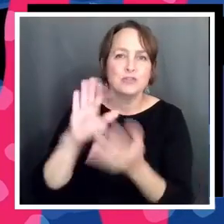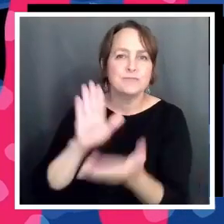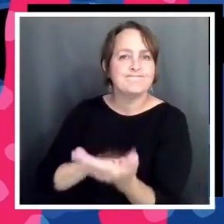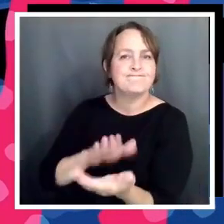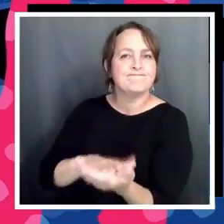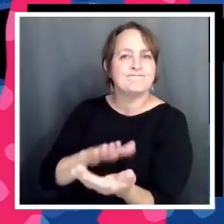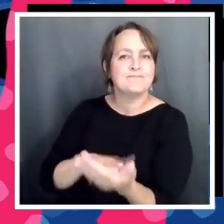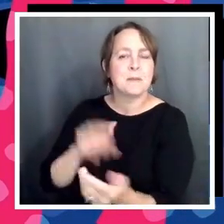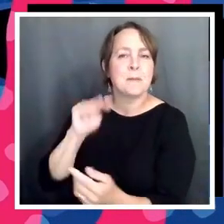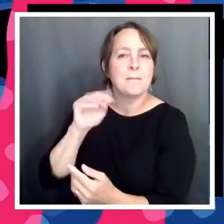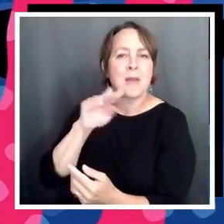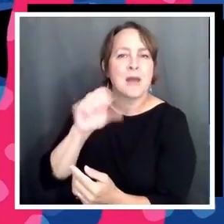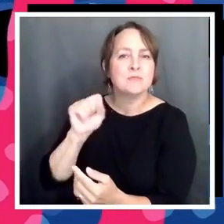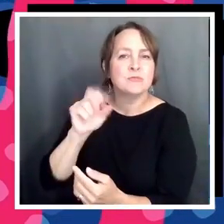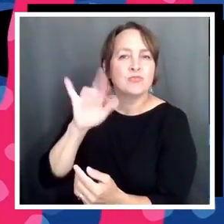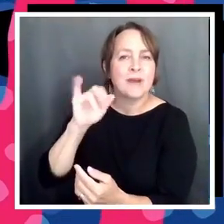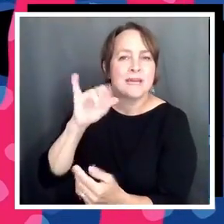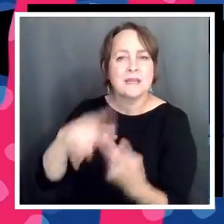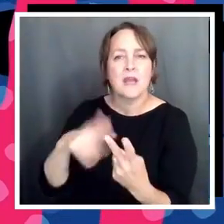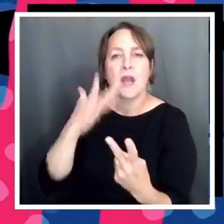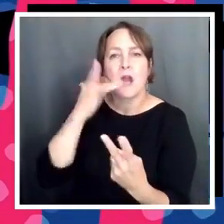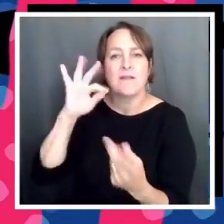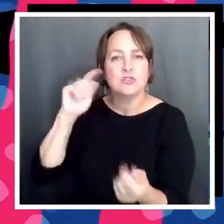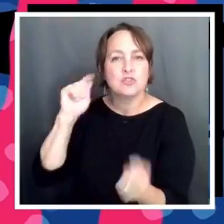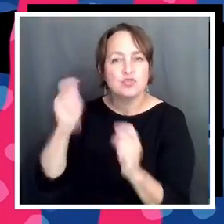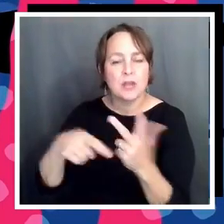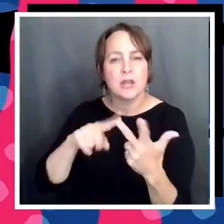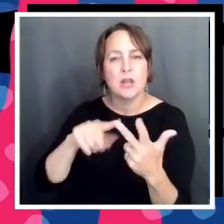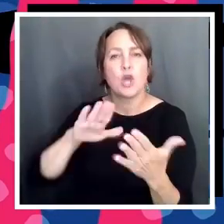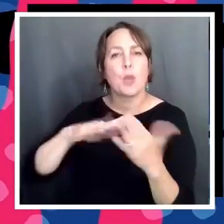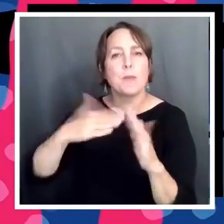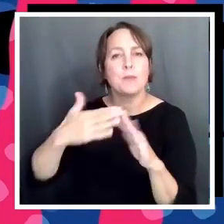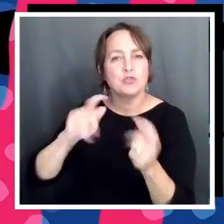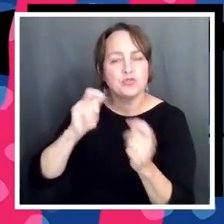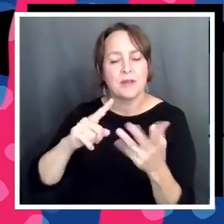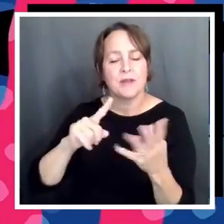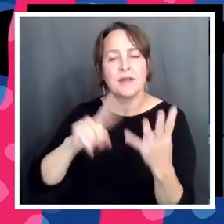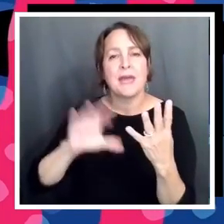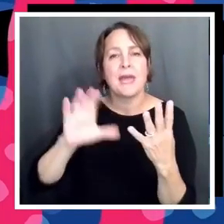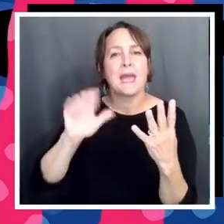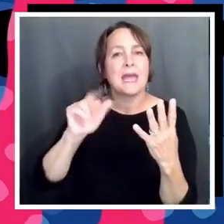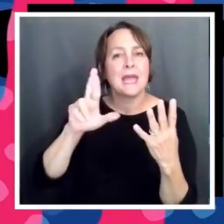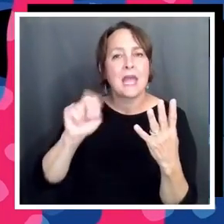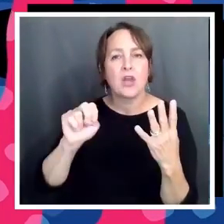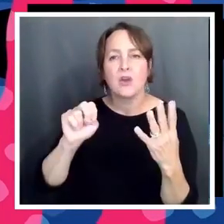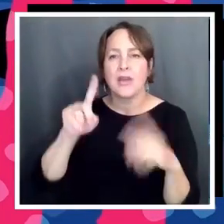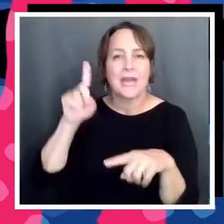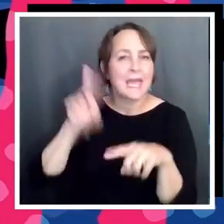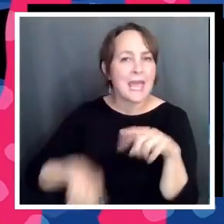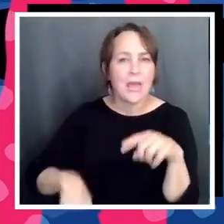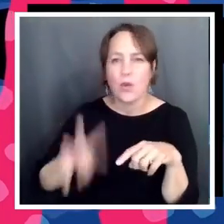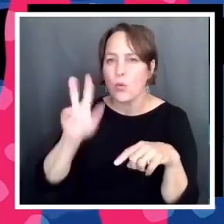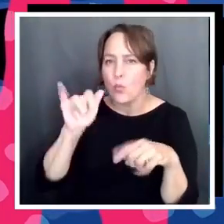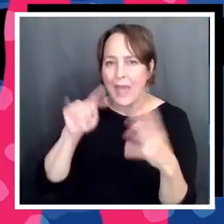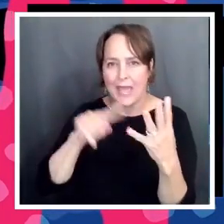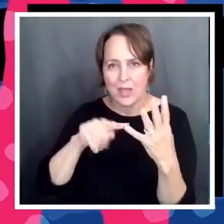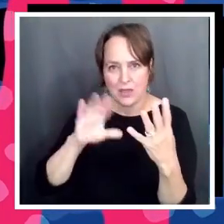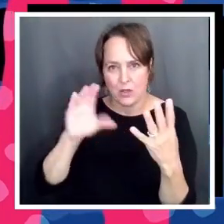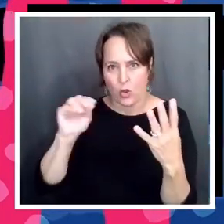PAYMENTS. I ALSO WANT TO GIVE A SPECIAL